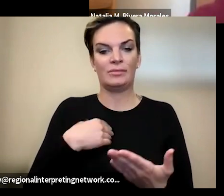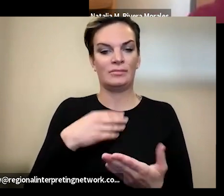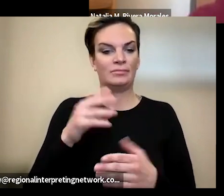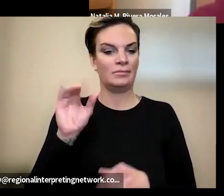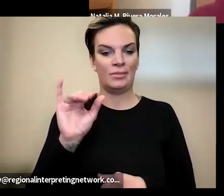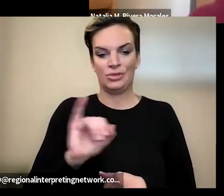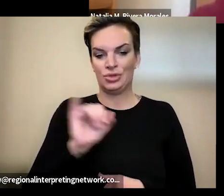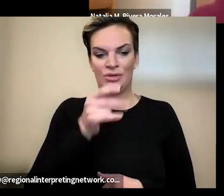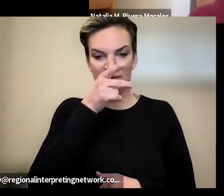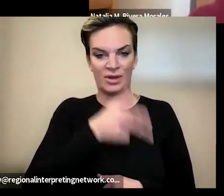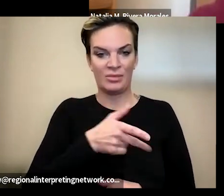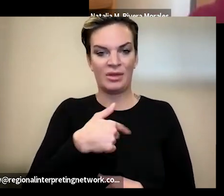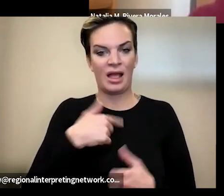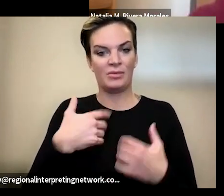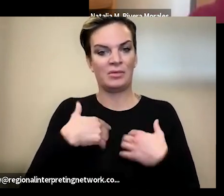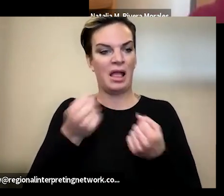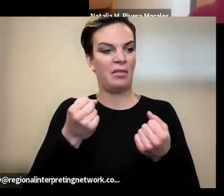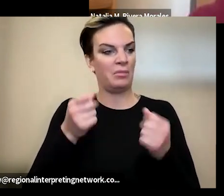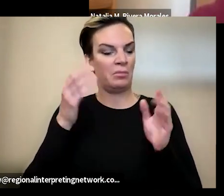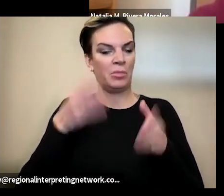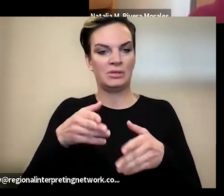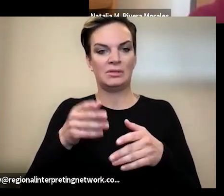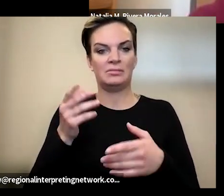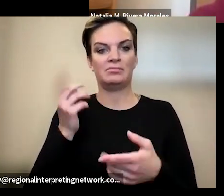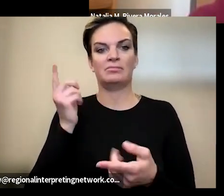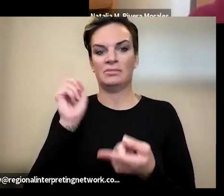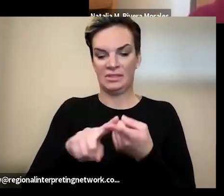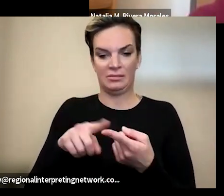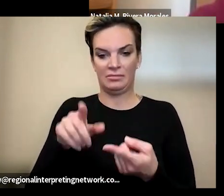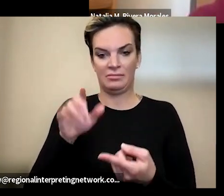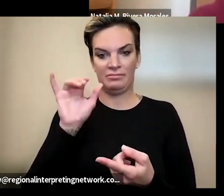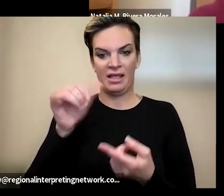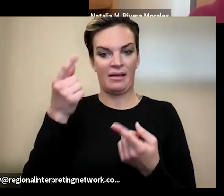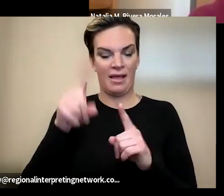I had I was a healthy young person up until that point, so I really had the type of health insurance -